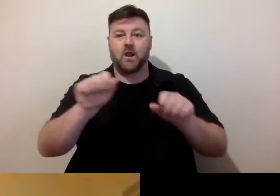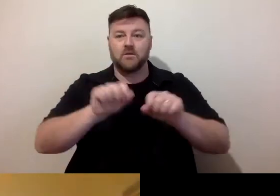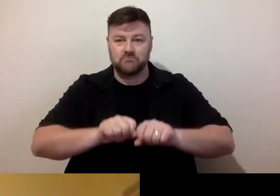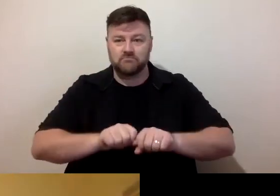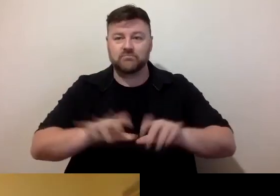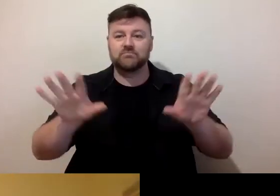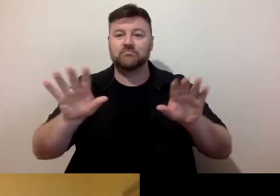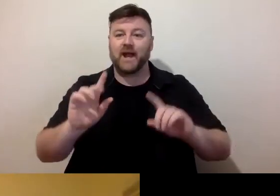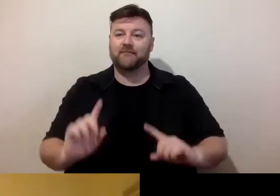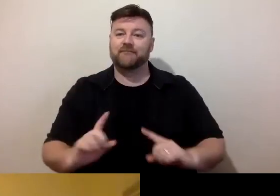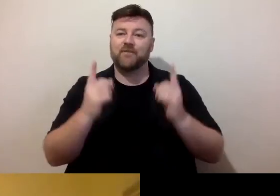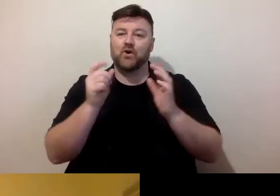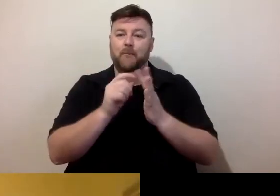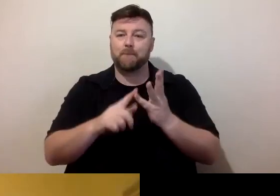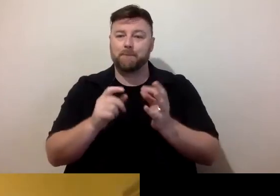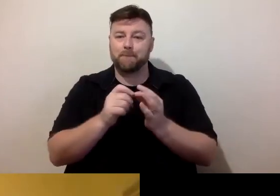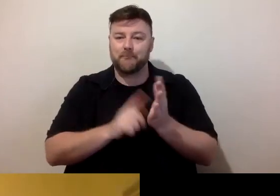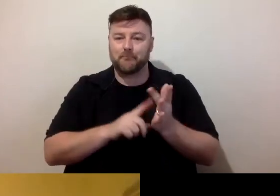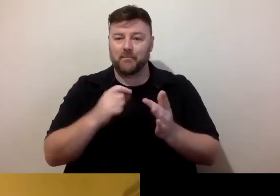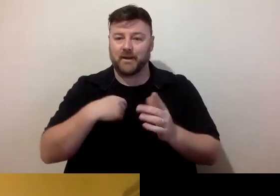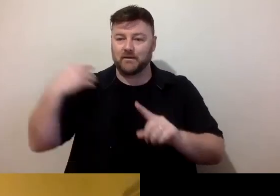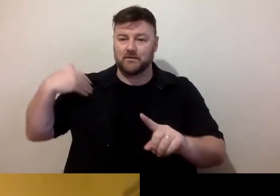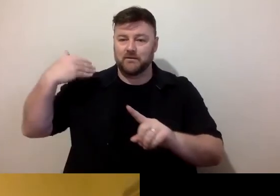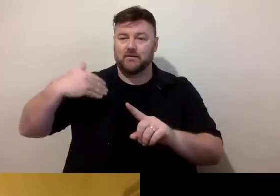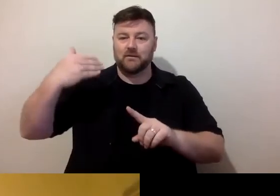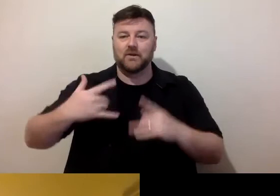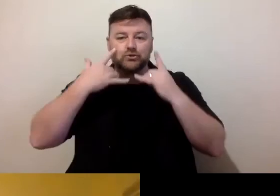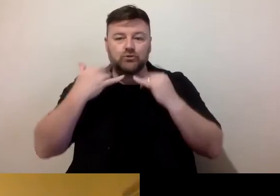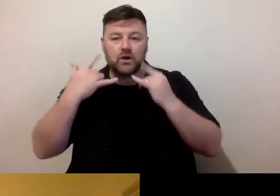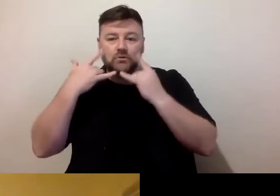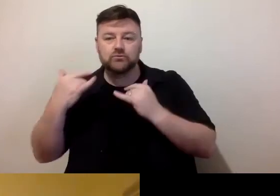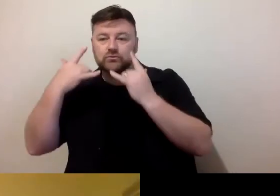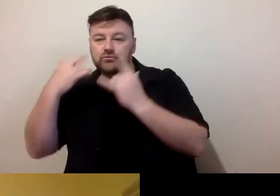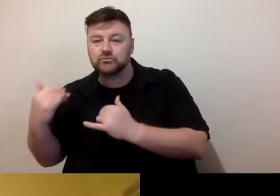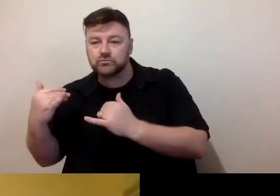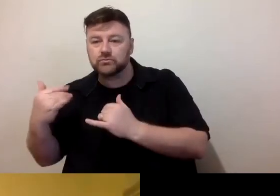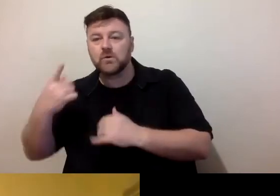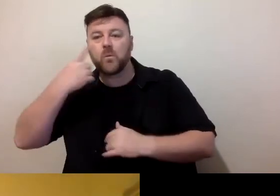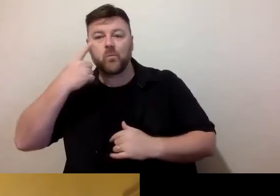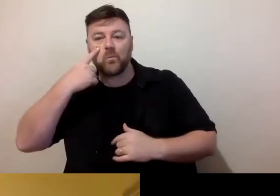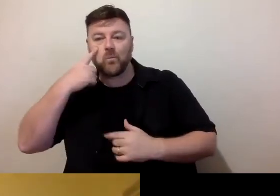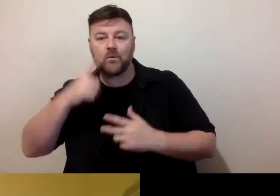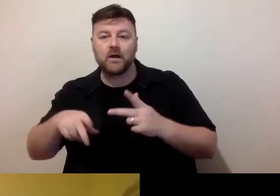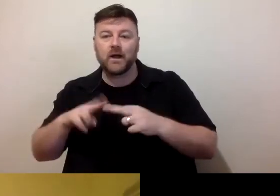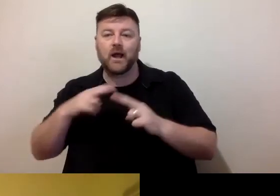In the past, we've had trial runs and experiments with audiences to see if this actually hits home with anyone else or if